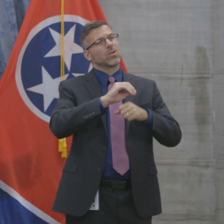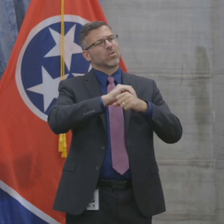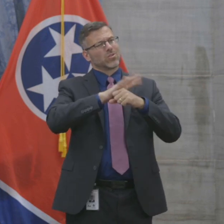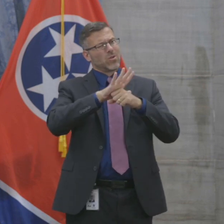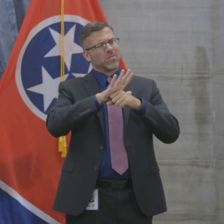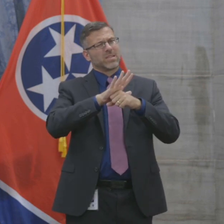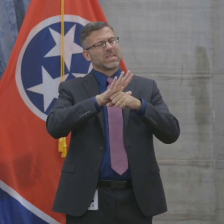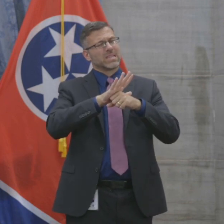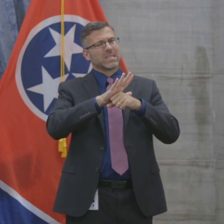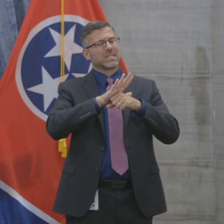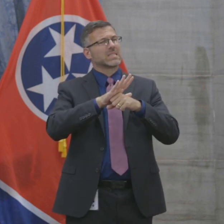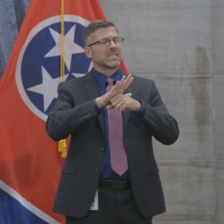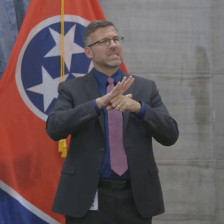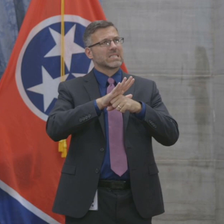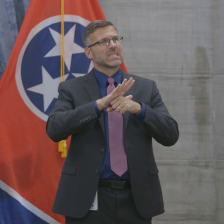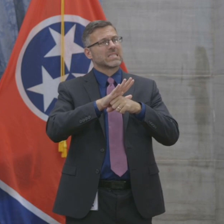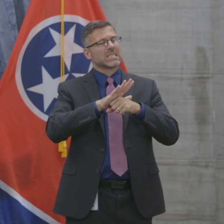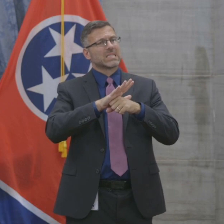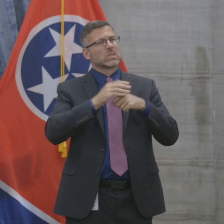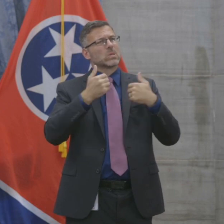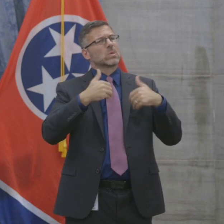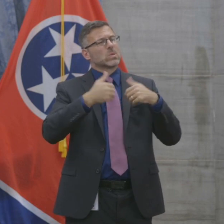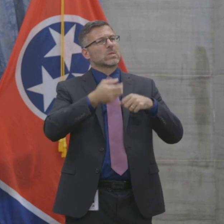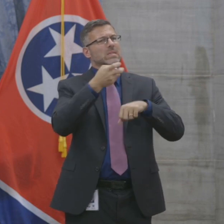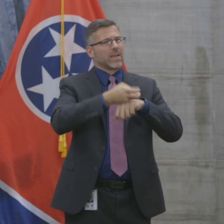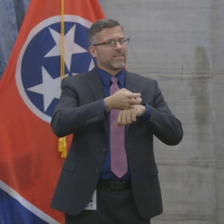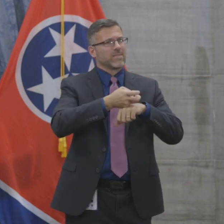the best in the country to provide those resources for